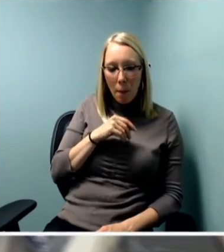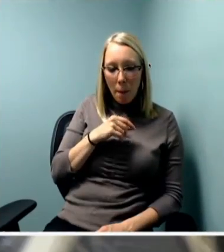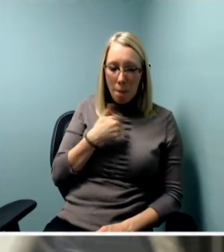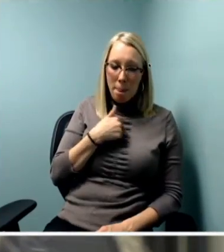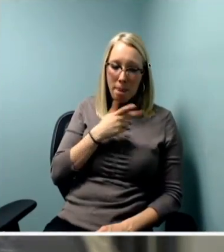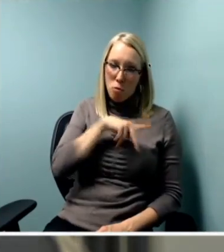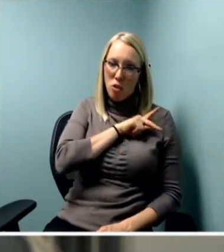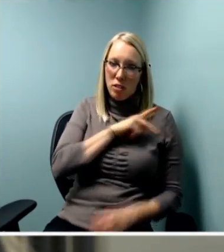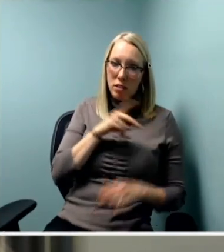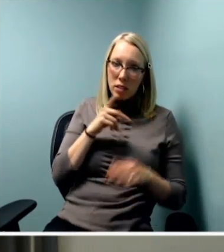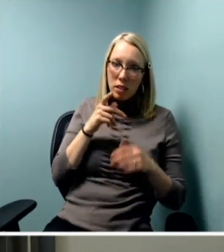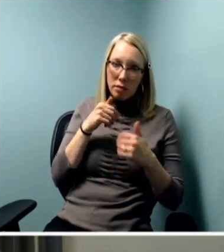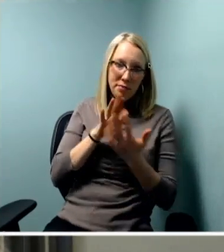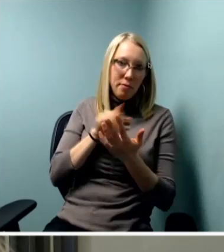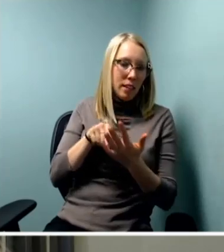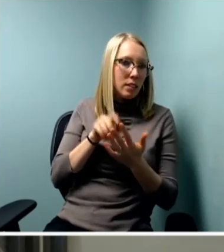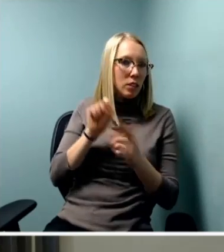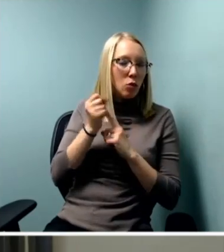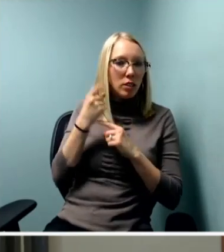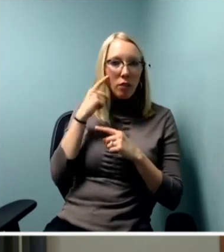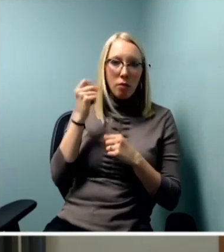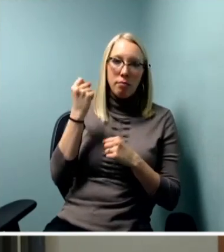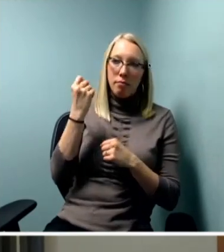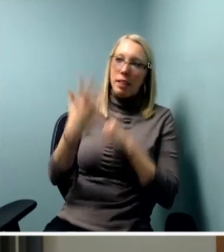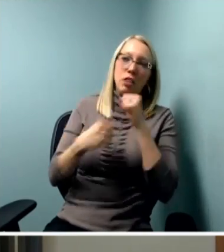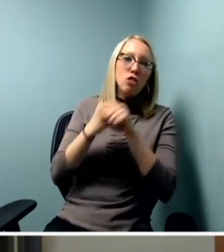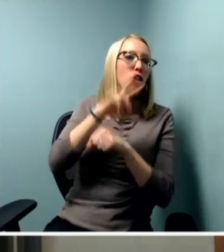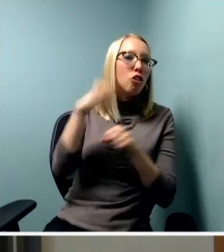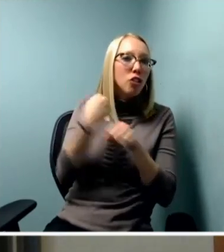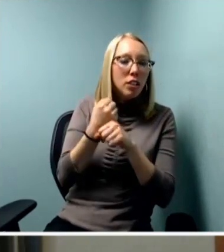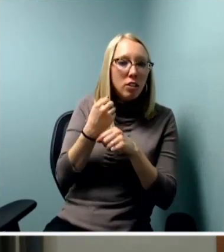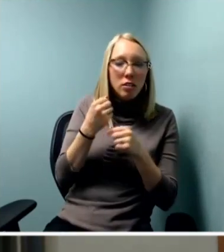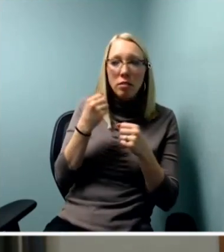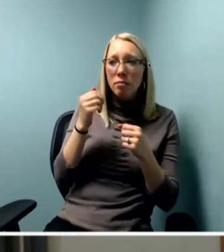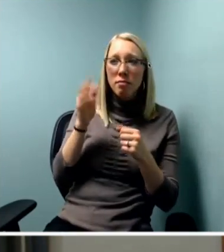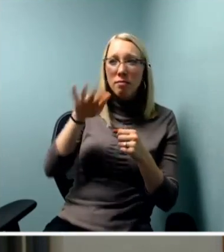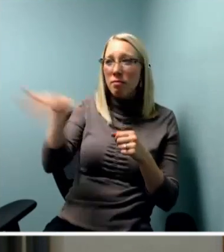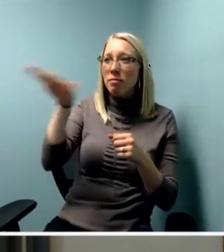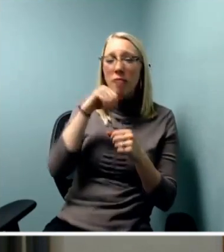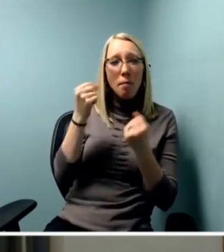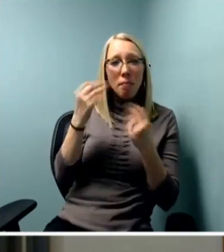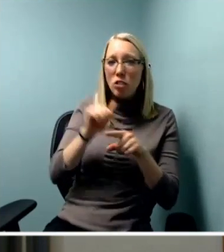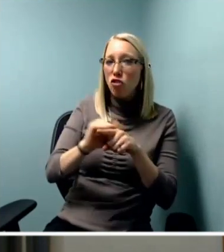there are not enough trained disabled dancers. There are not enough trained disabled actors.